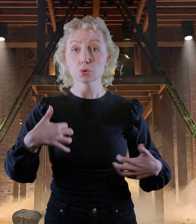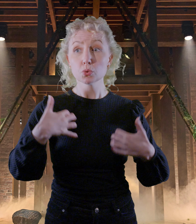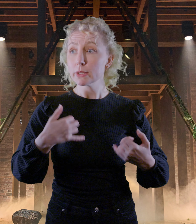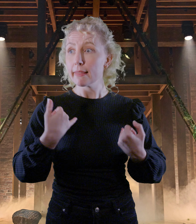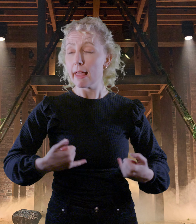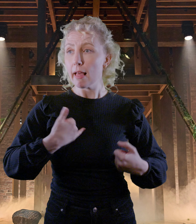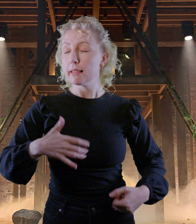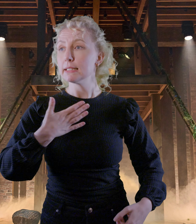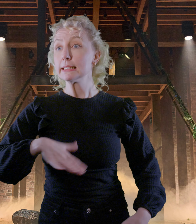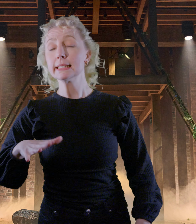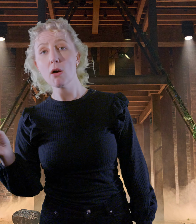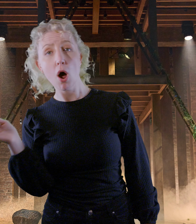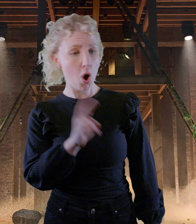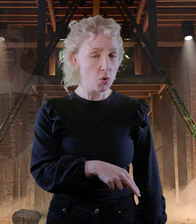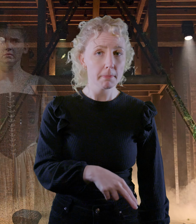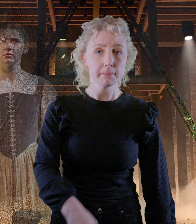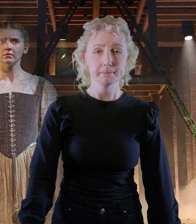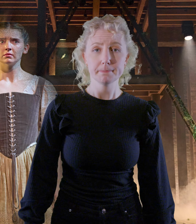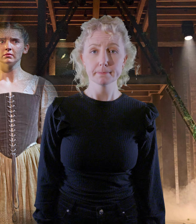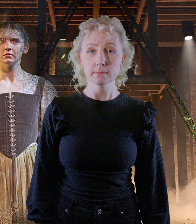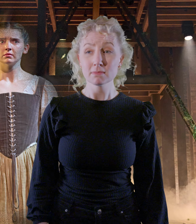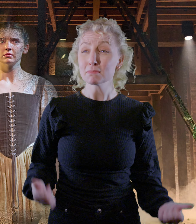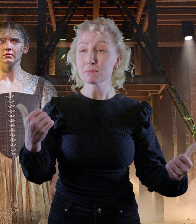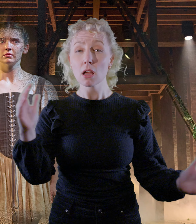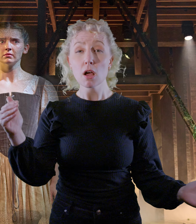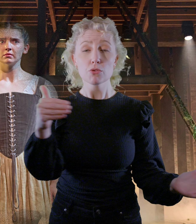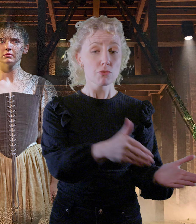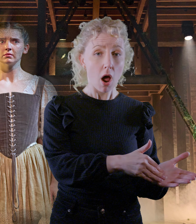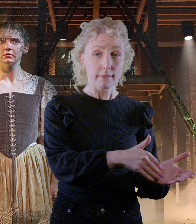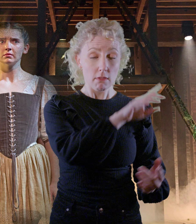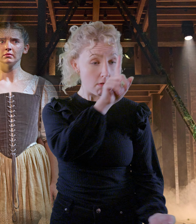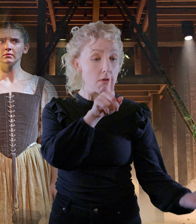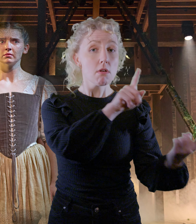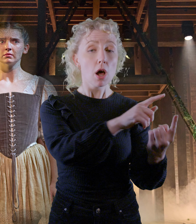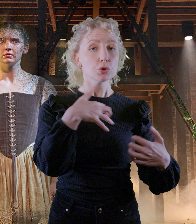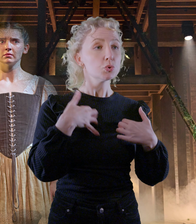When William gets back to Stratford, he’s relieved to see that Judith has recovered.